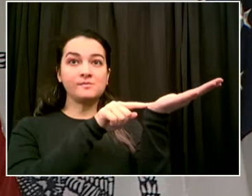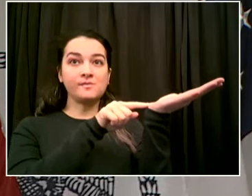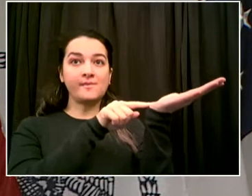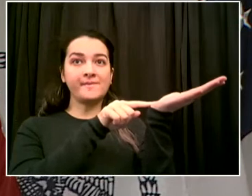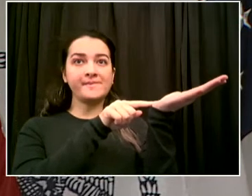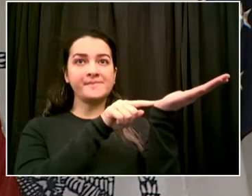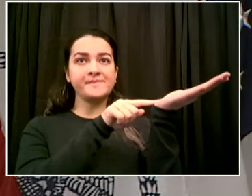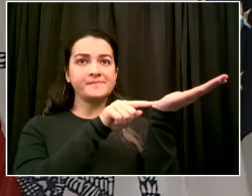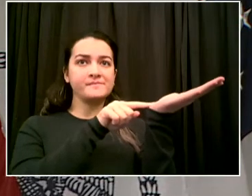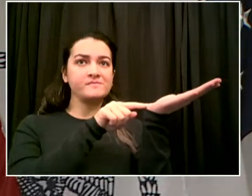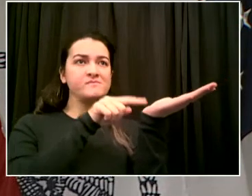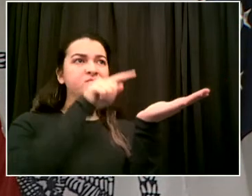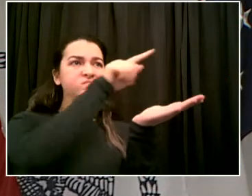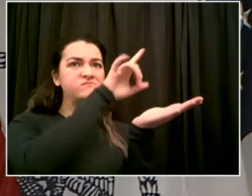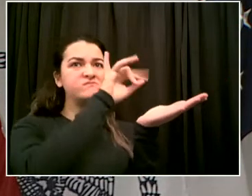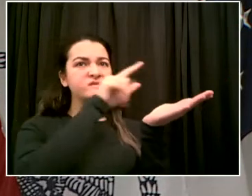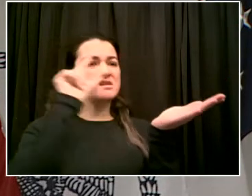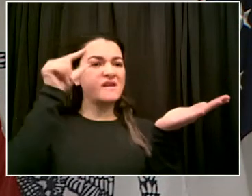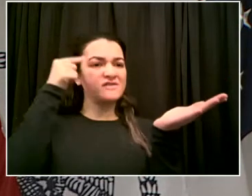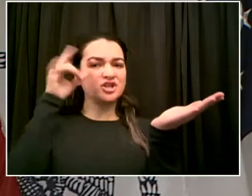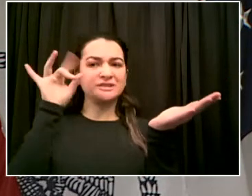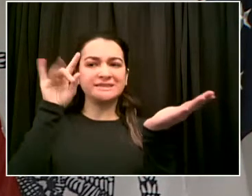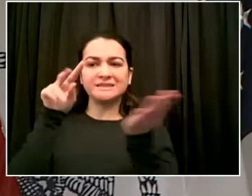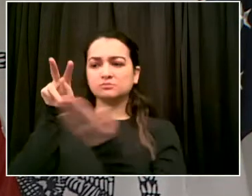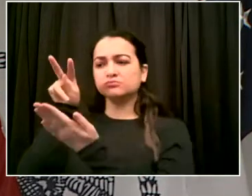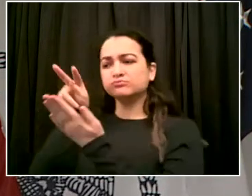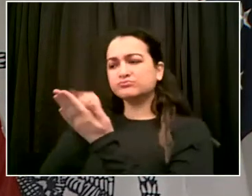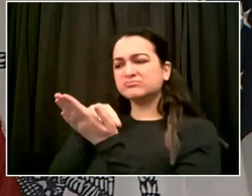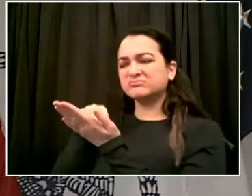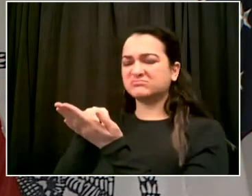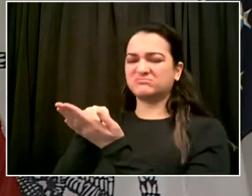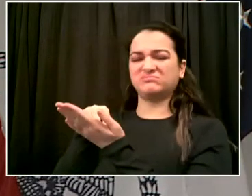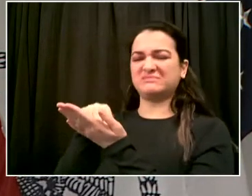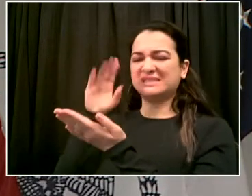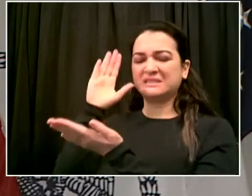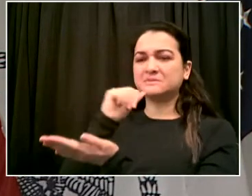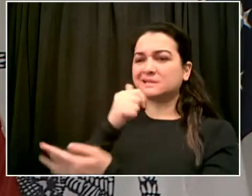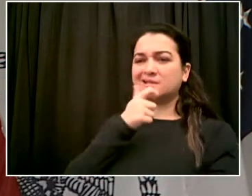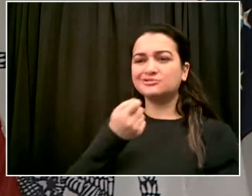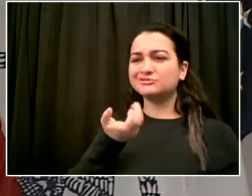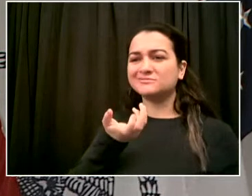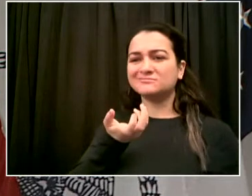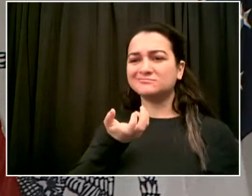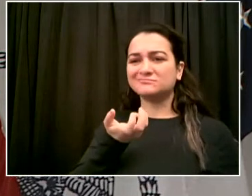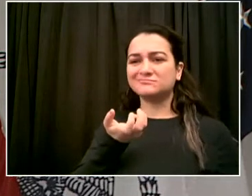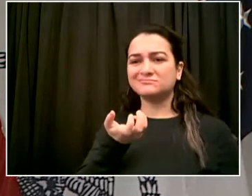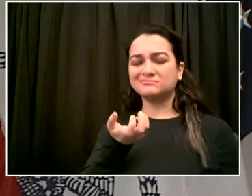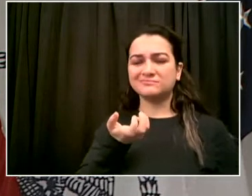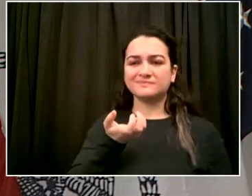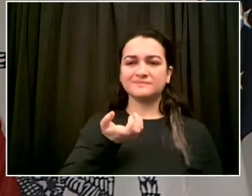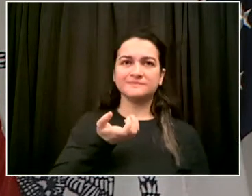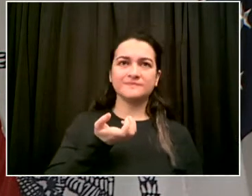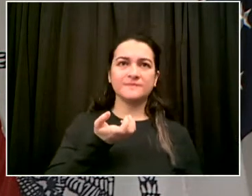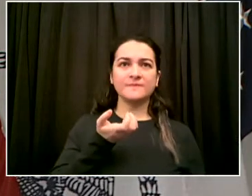SAY THEY ARE NOT INTERESTED IN CLOSING THAT LOOPHOLE EVEN THOUGH IT'S ON N THE RECORD, ON THE BOOKS.